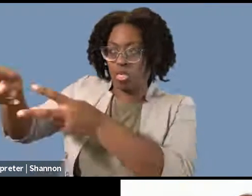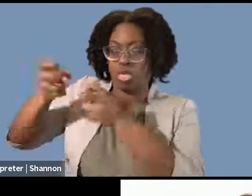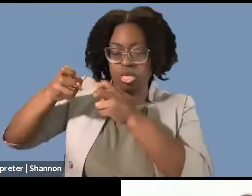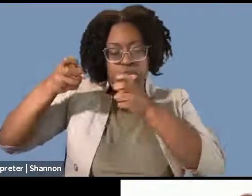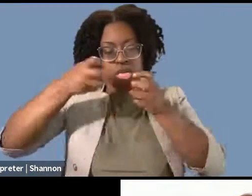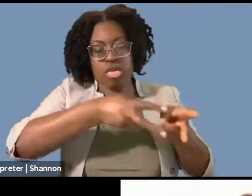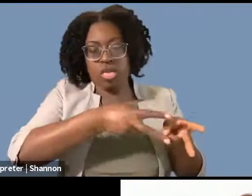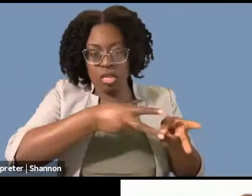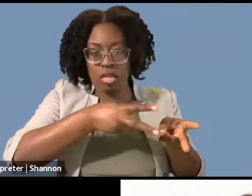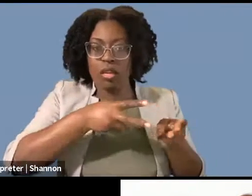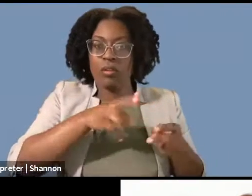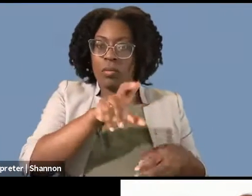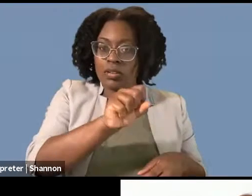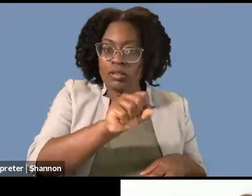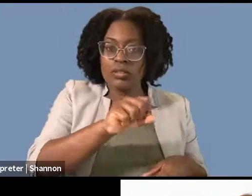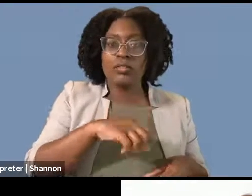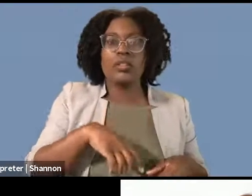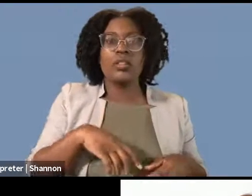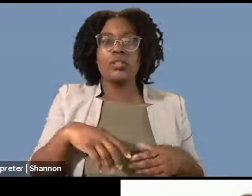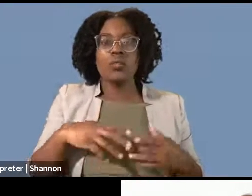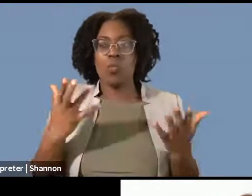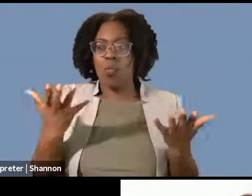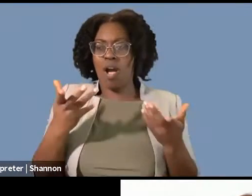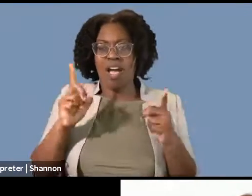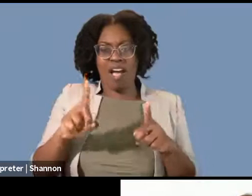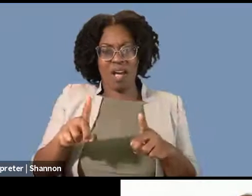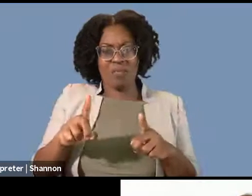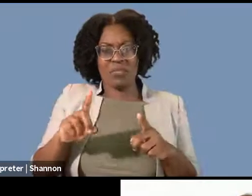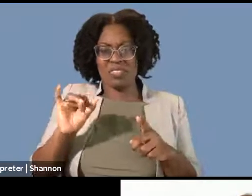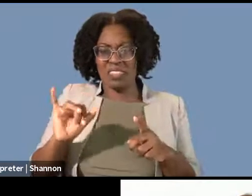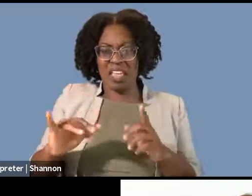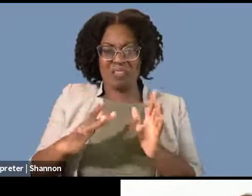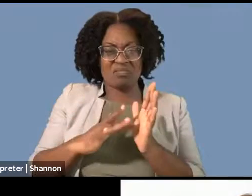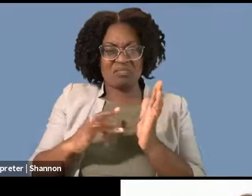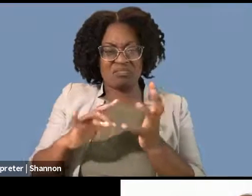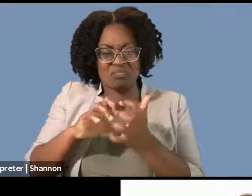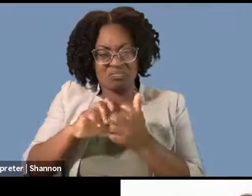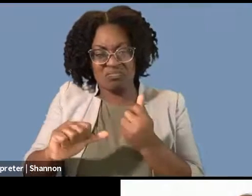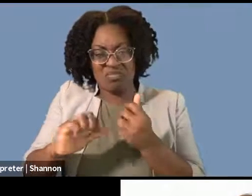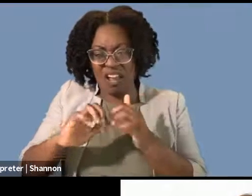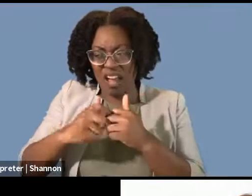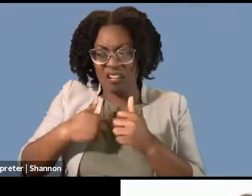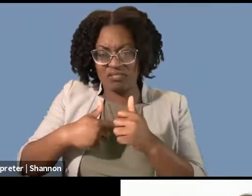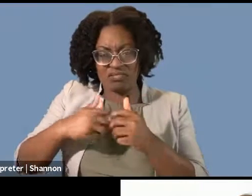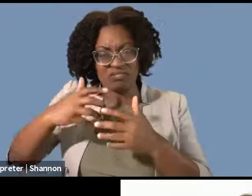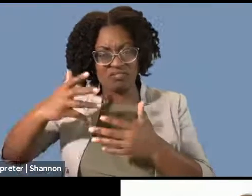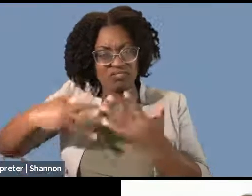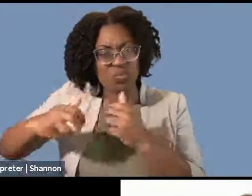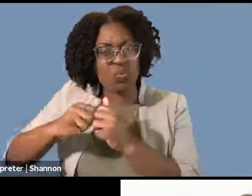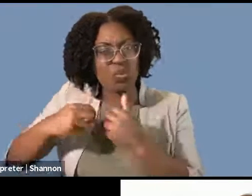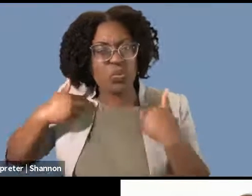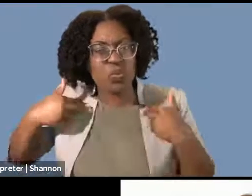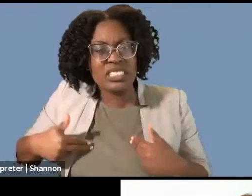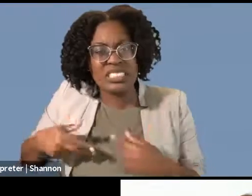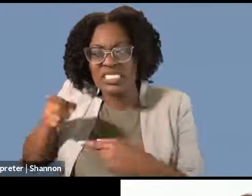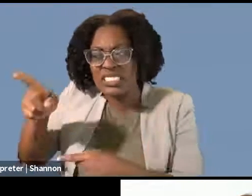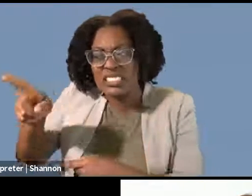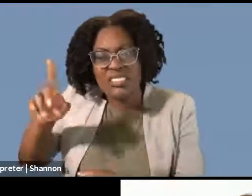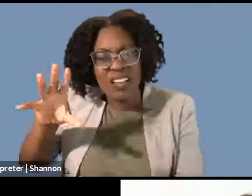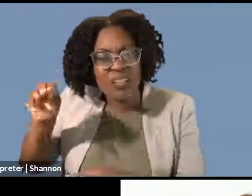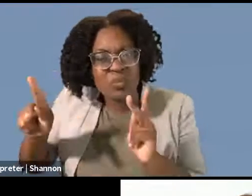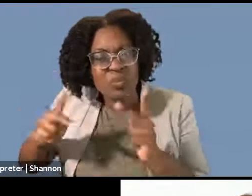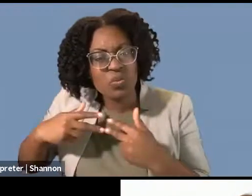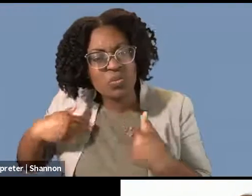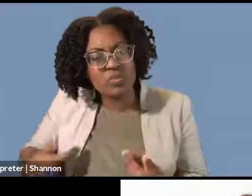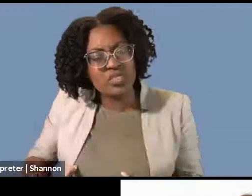the slave trade. And then, you know, after the end of slavery, at least in the U.S., we developed a